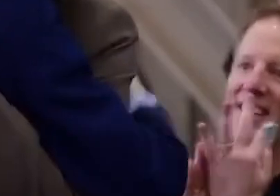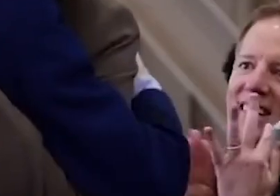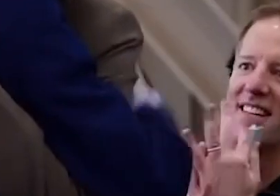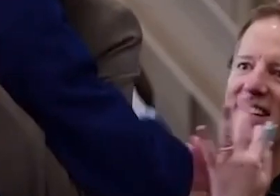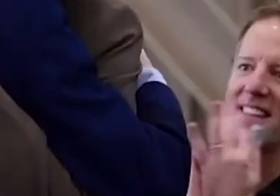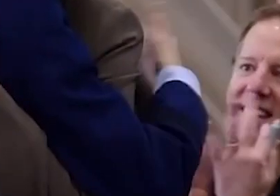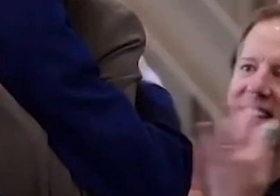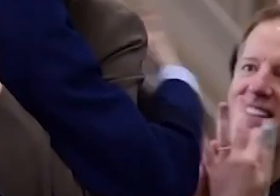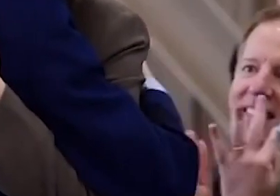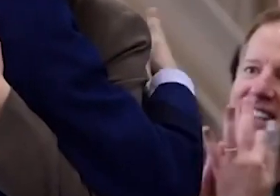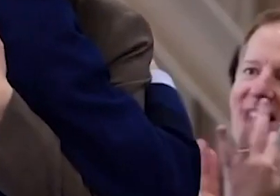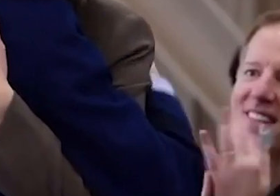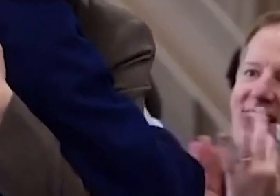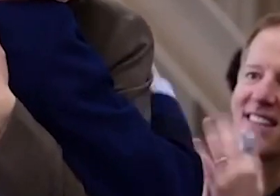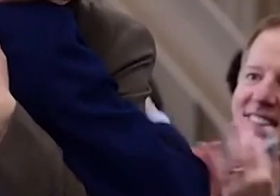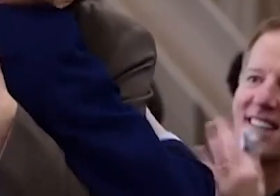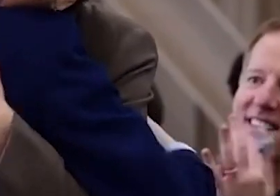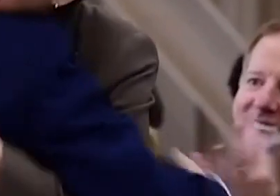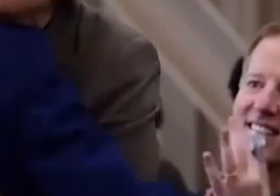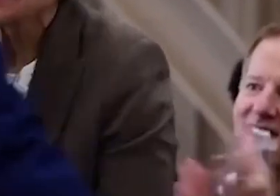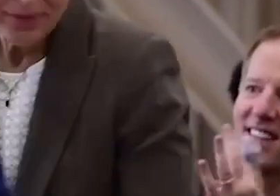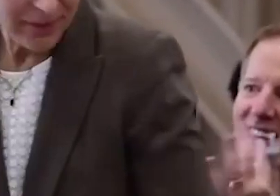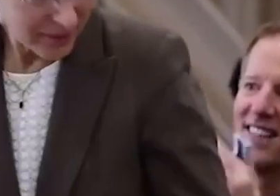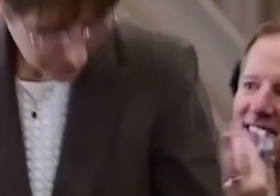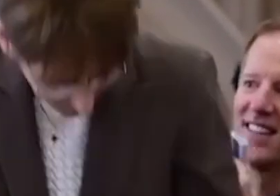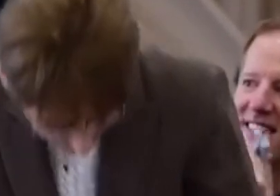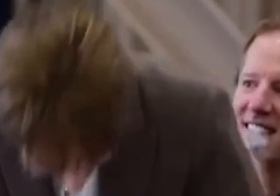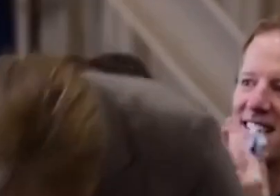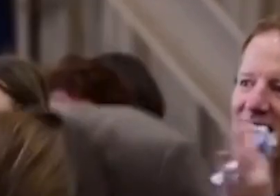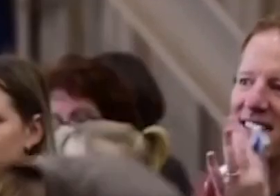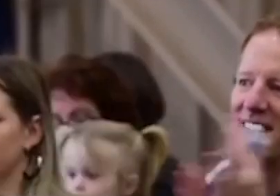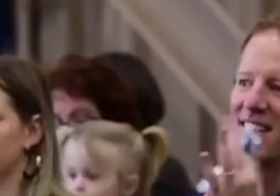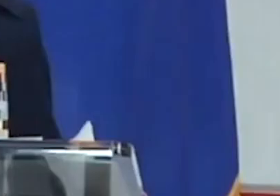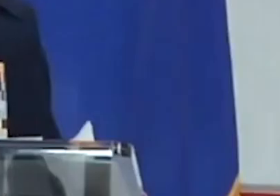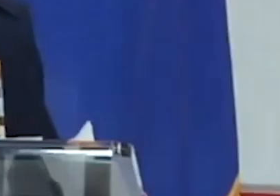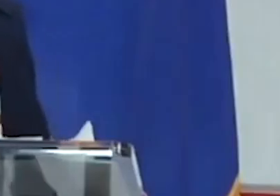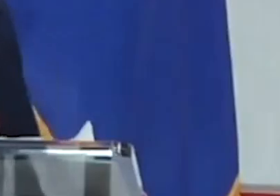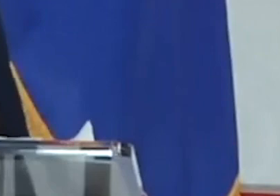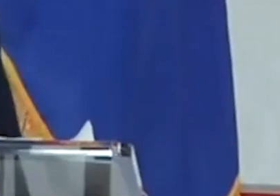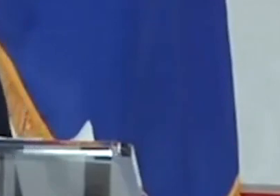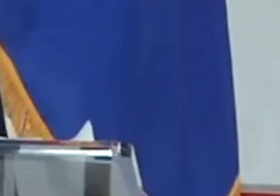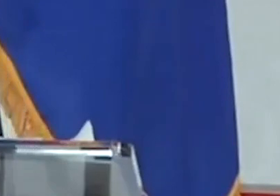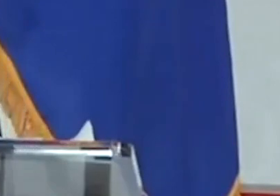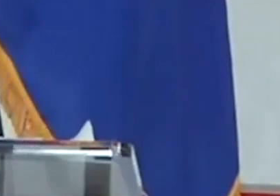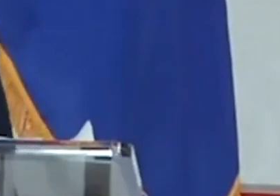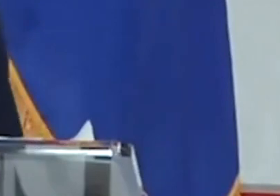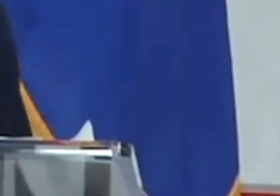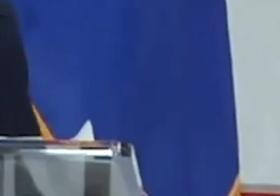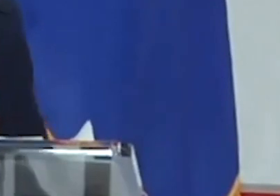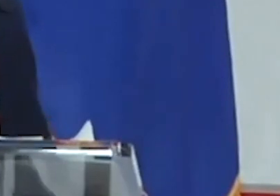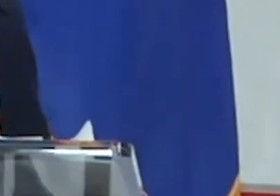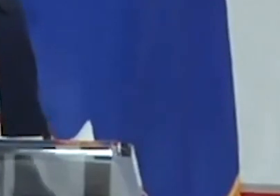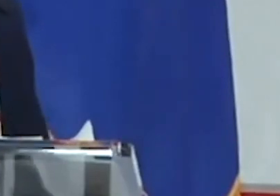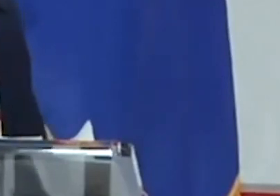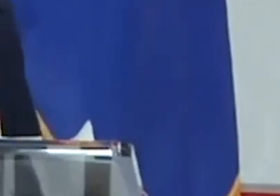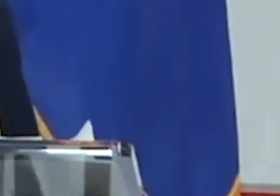You fell in love with someone who answered a call whose mission has taken me around the world. But you were always my